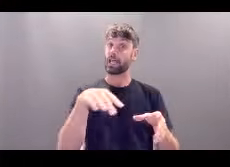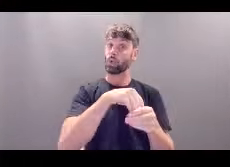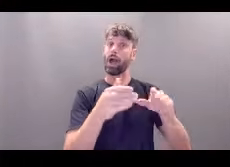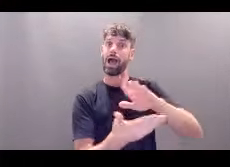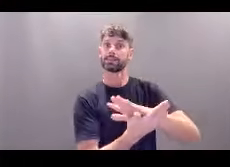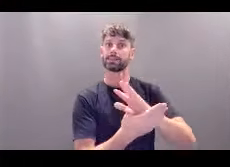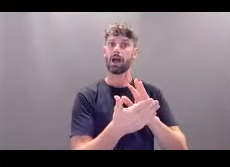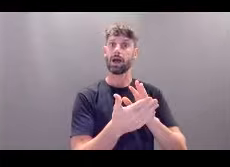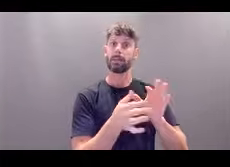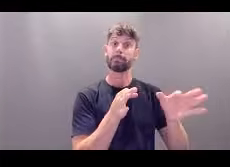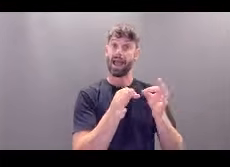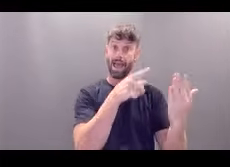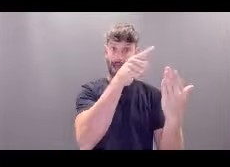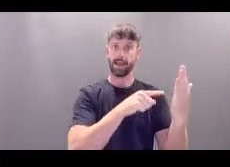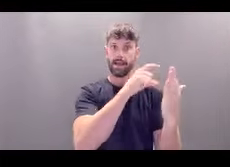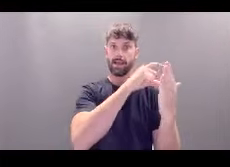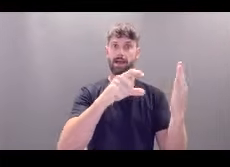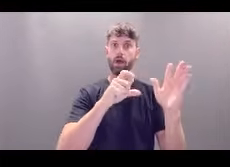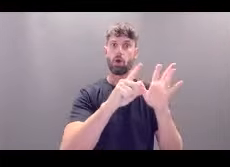section of an NDIS budget.